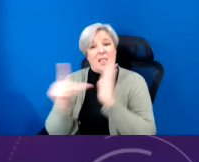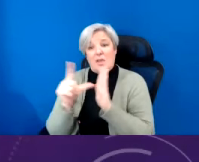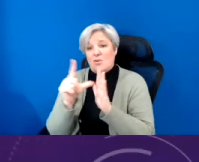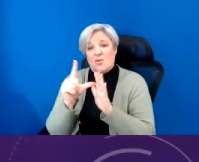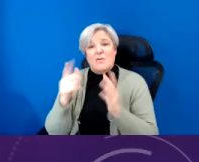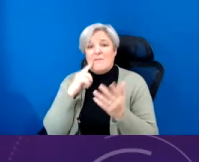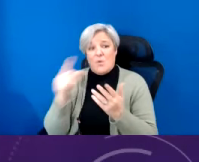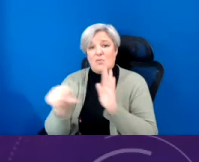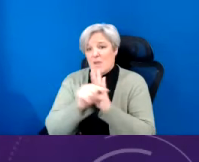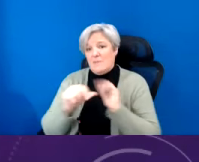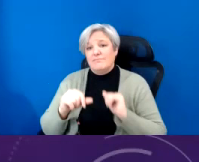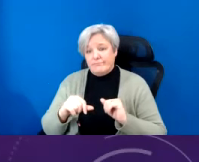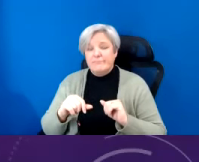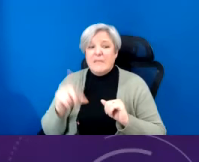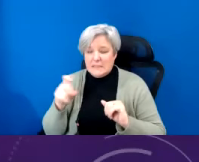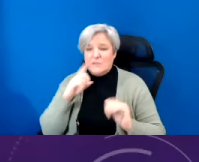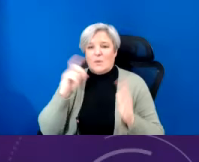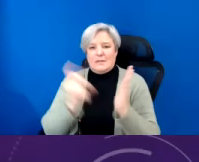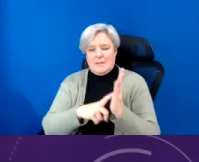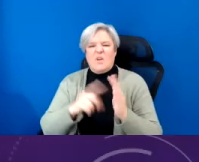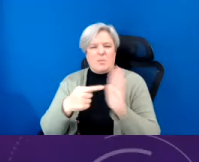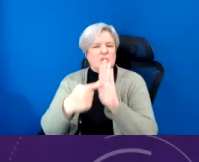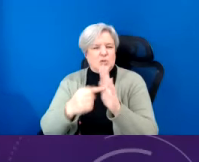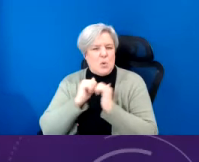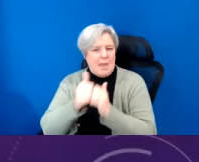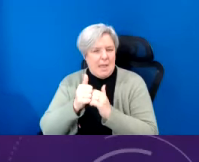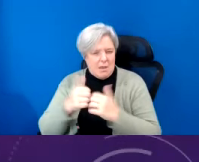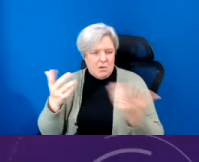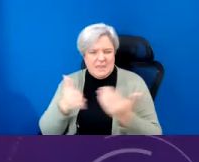needs to be identified. We'll show you how the easiest way to do that